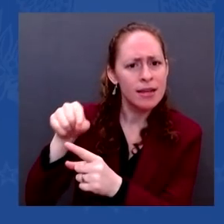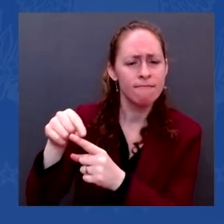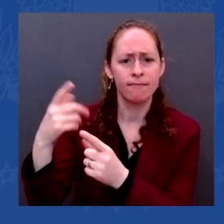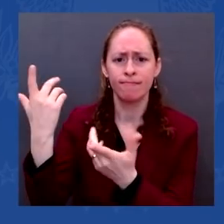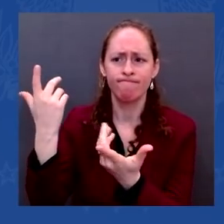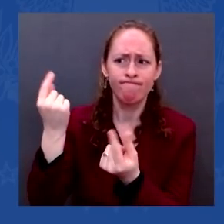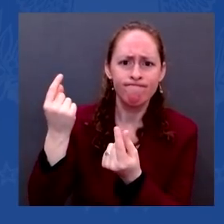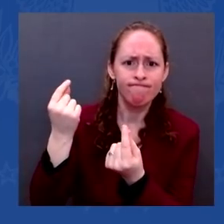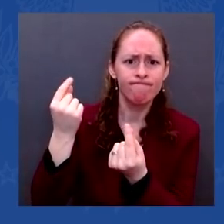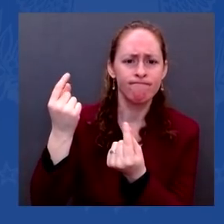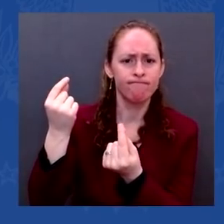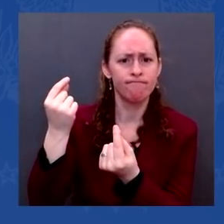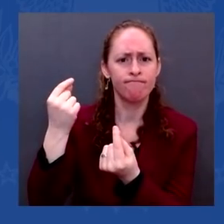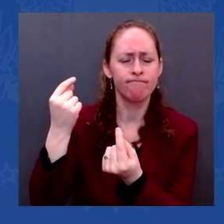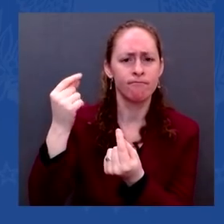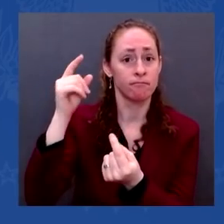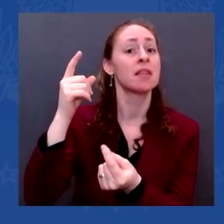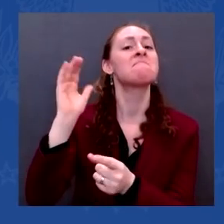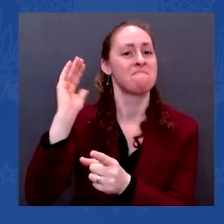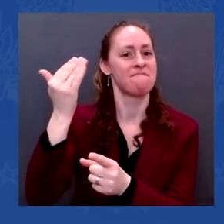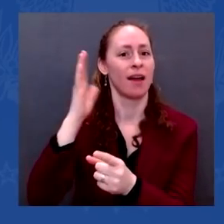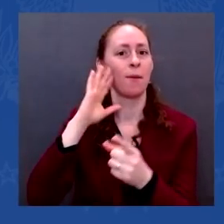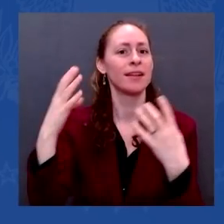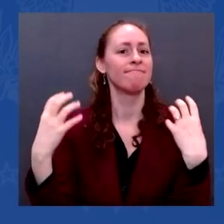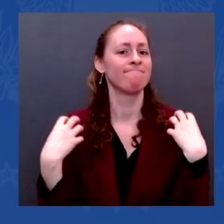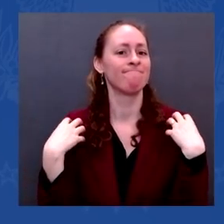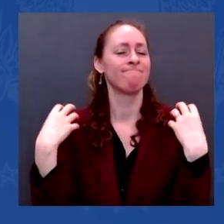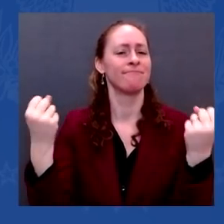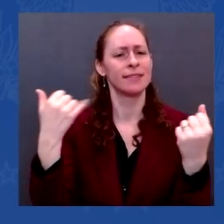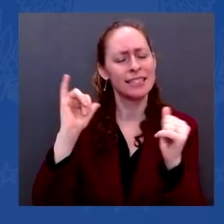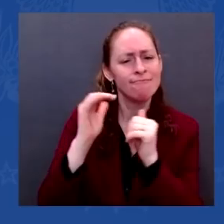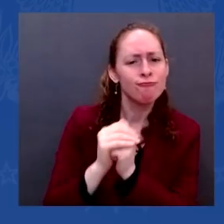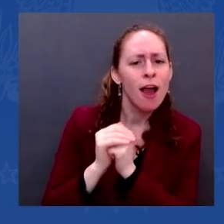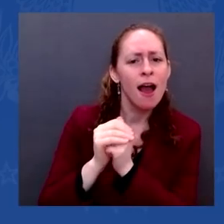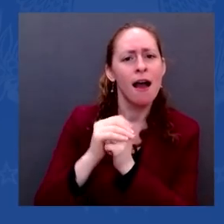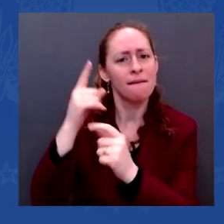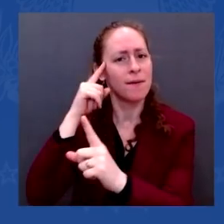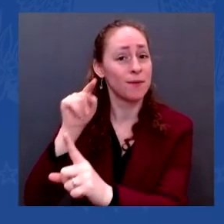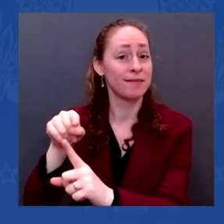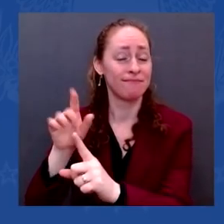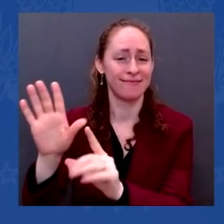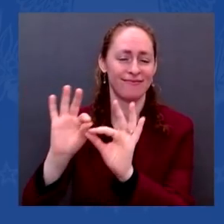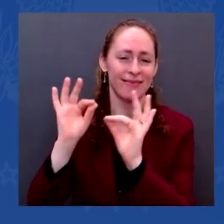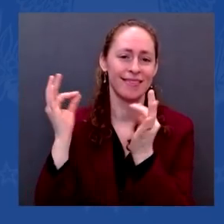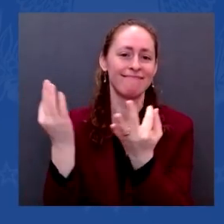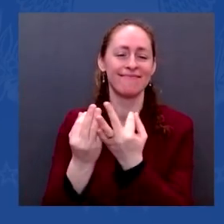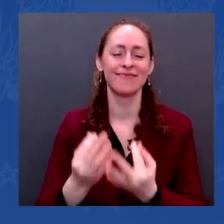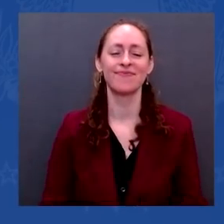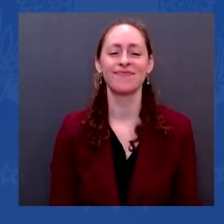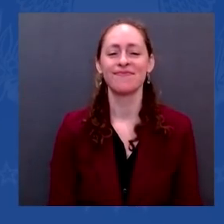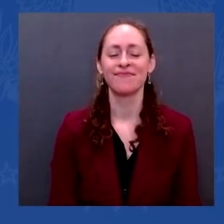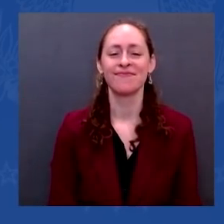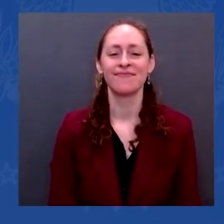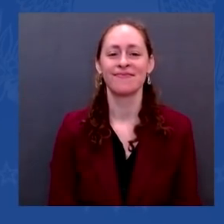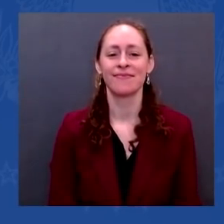And a special thank you to the bipartisan chairs of this breakfast: Representative Lamb and Walberg,